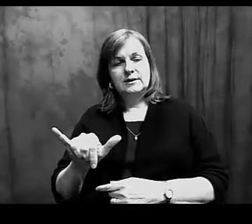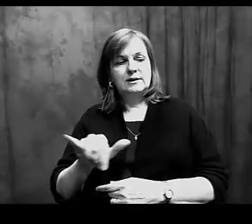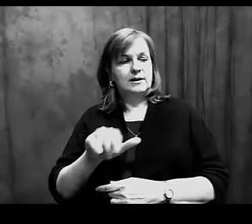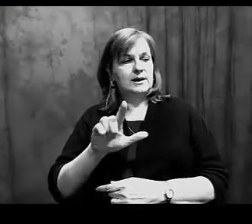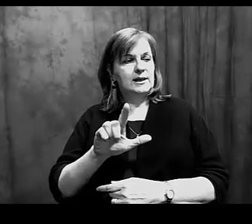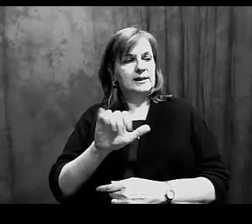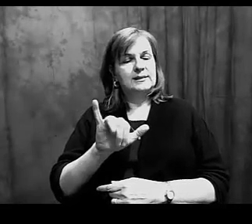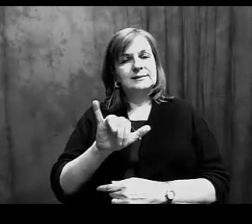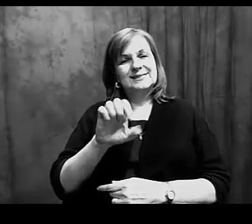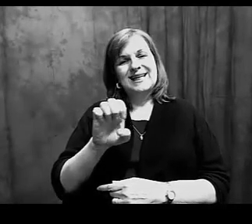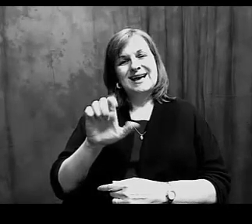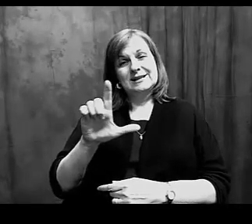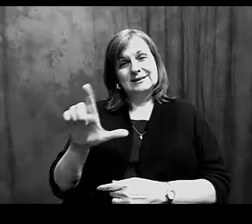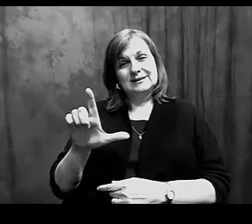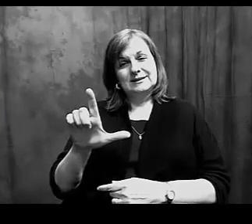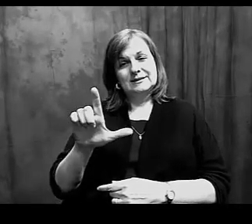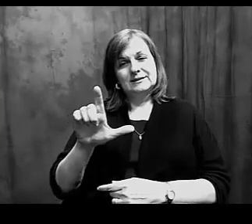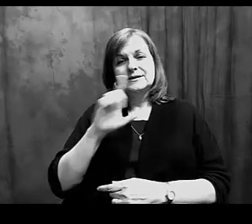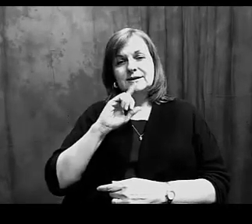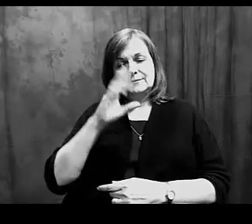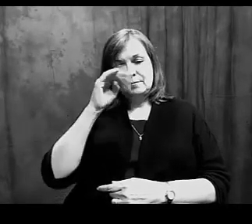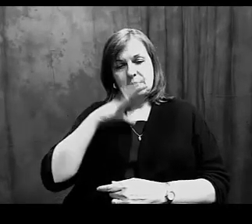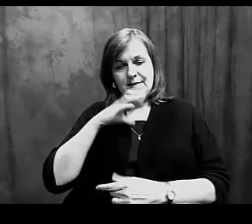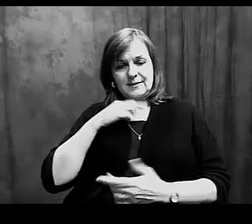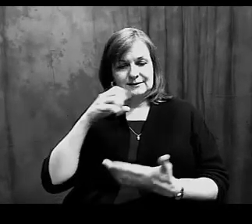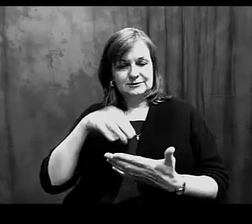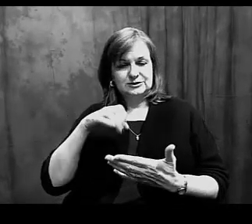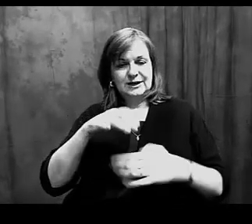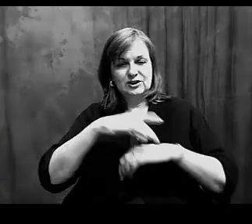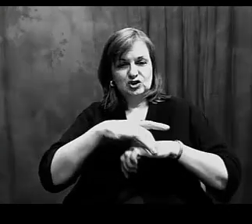so Lyell is our geologist in this whole story